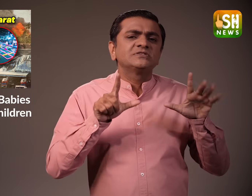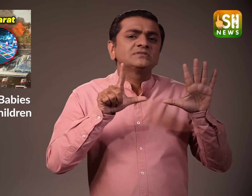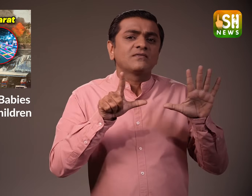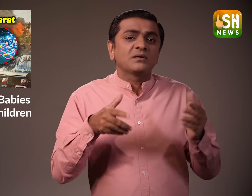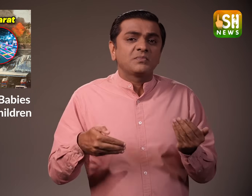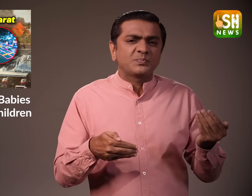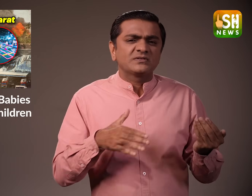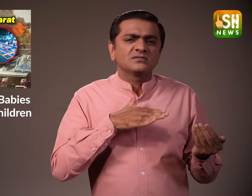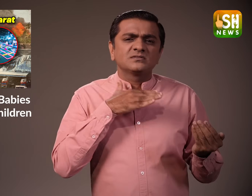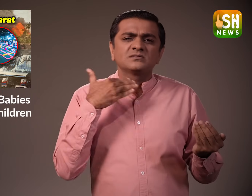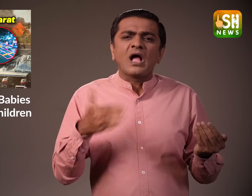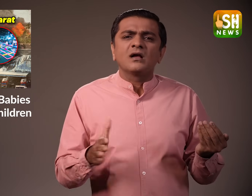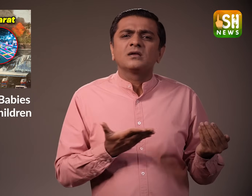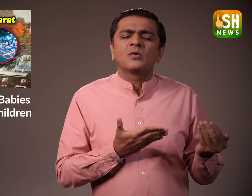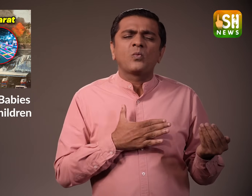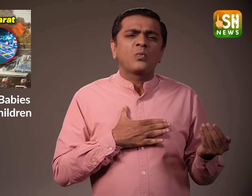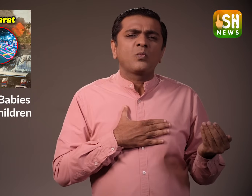7 of them were declared dead.